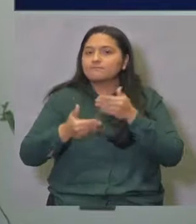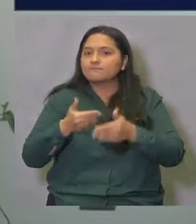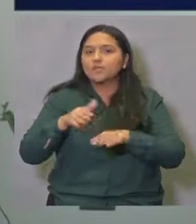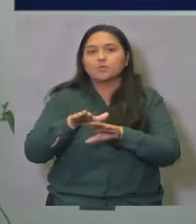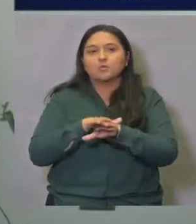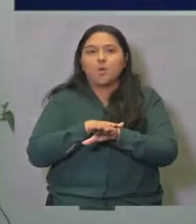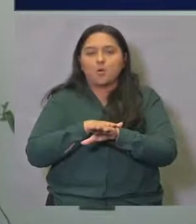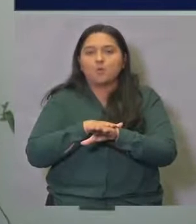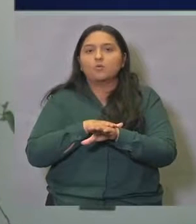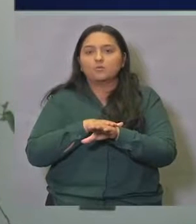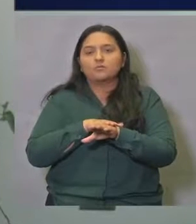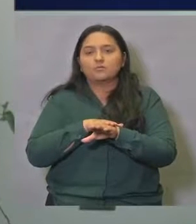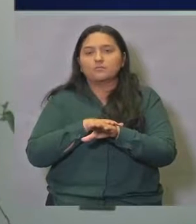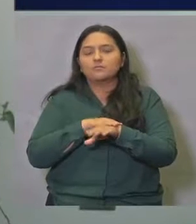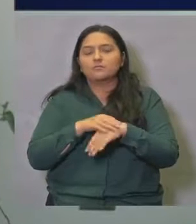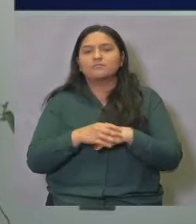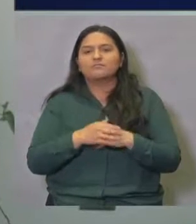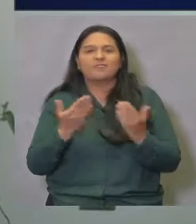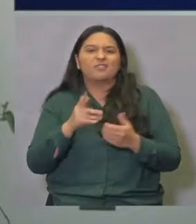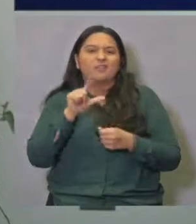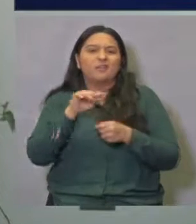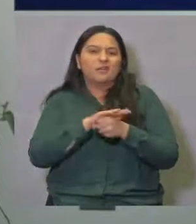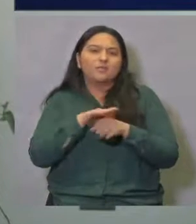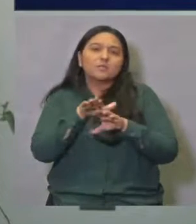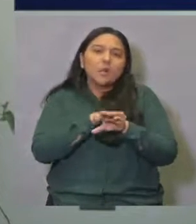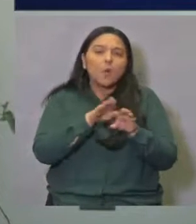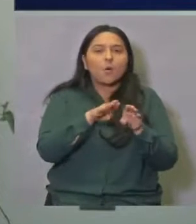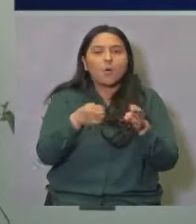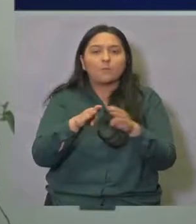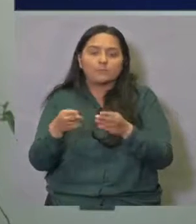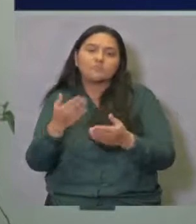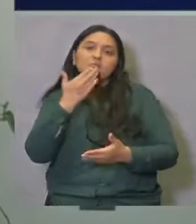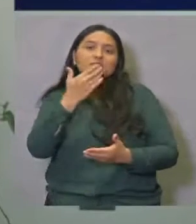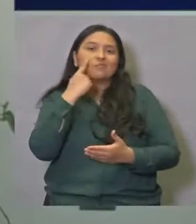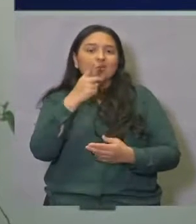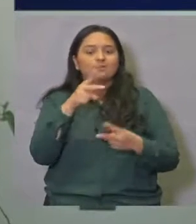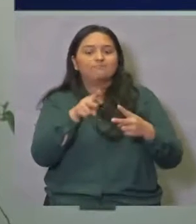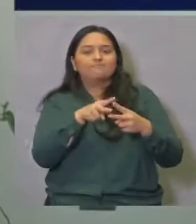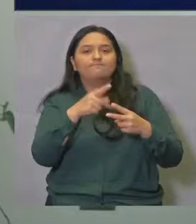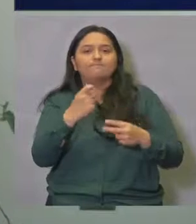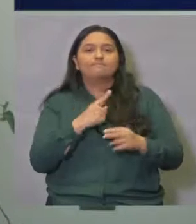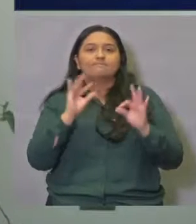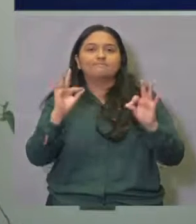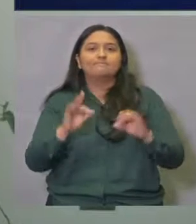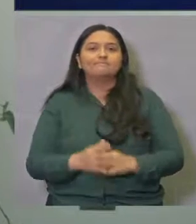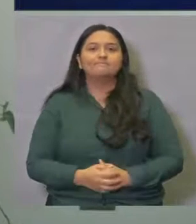CAUTIOUS, AND WE DO WANT TO MOVE RELATIVELY S SLOWLY IN OUR